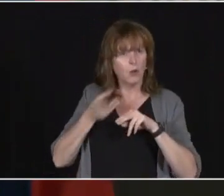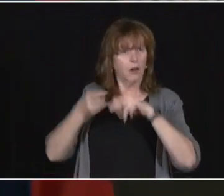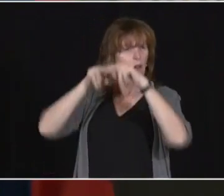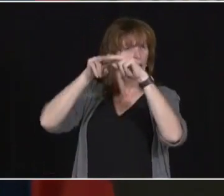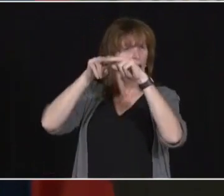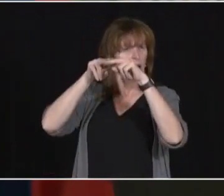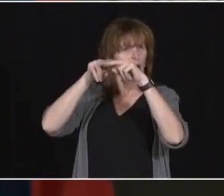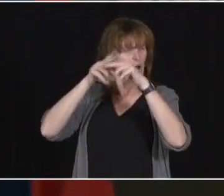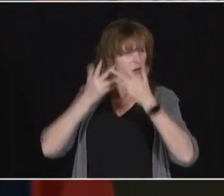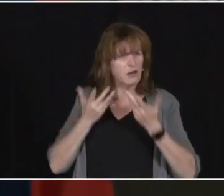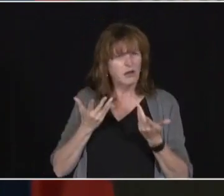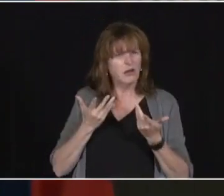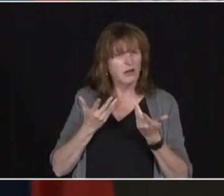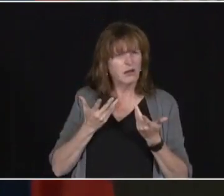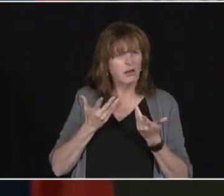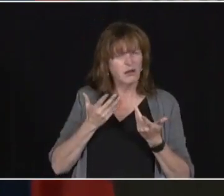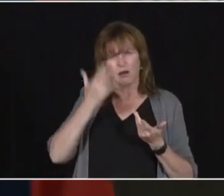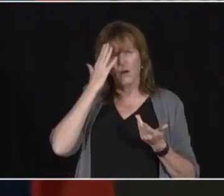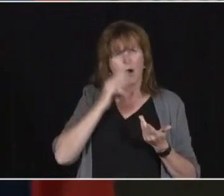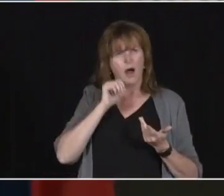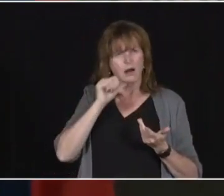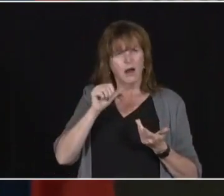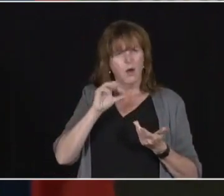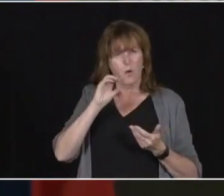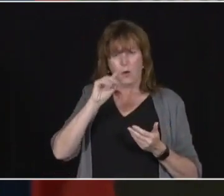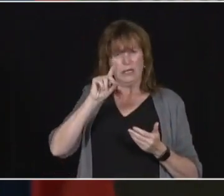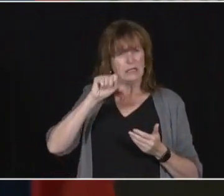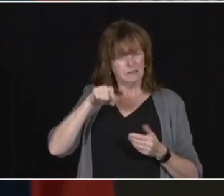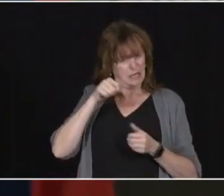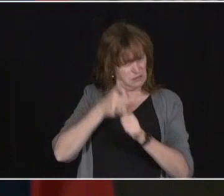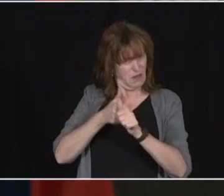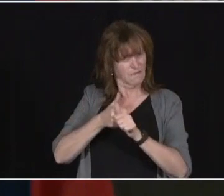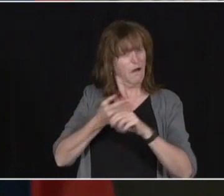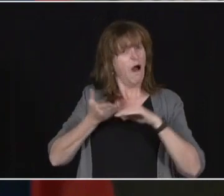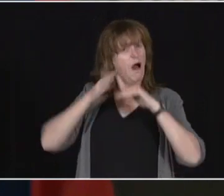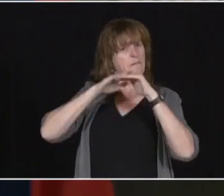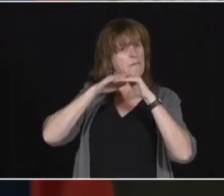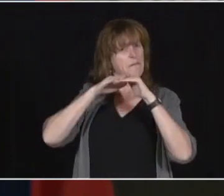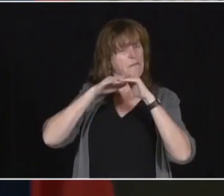for recipients and what do you say to those who are struggling financially